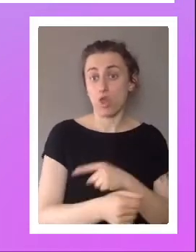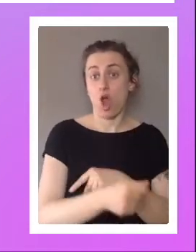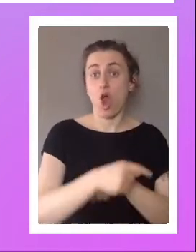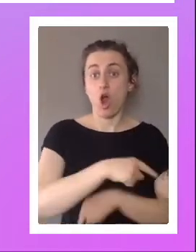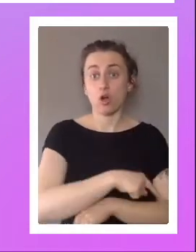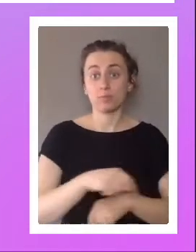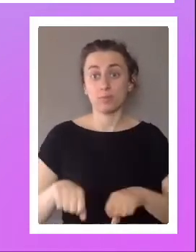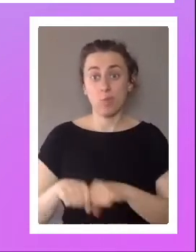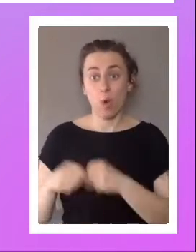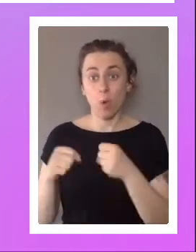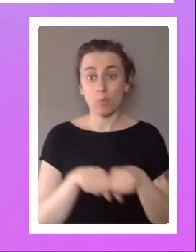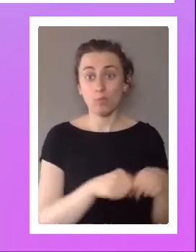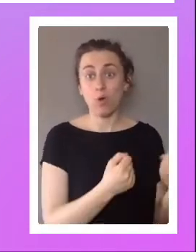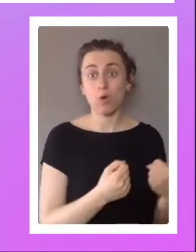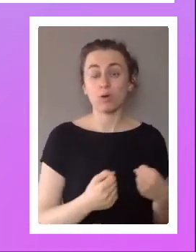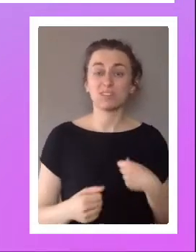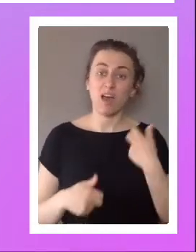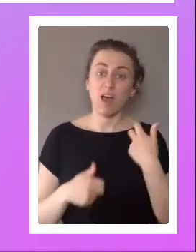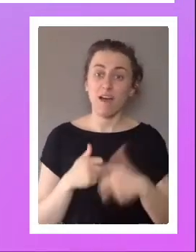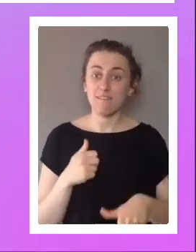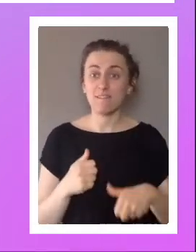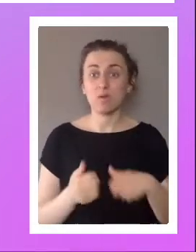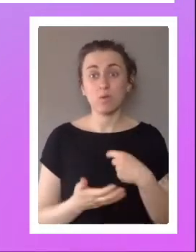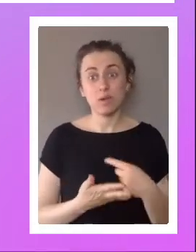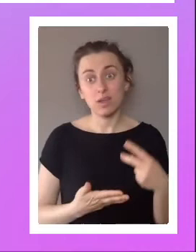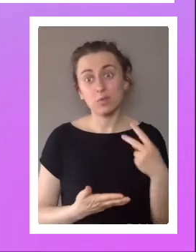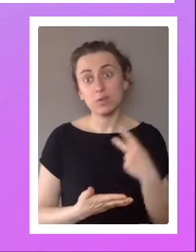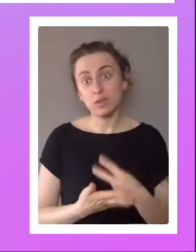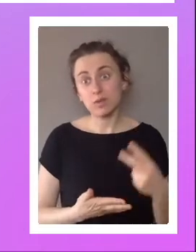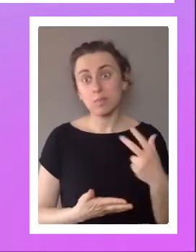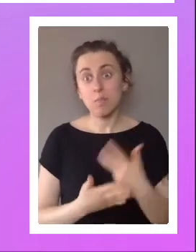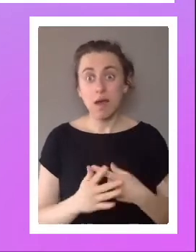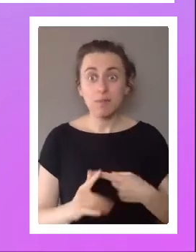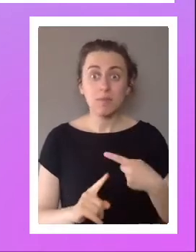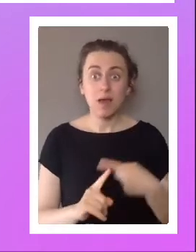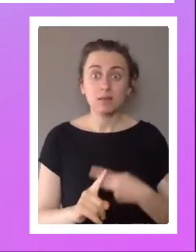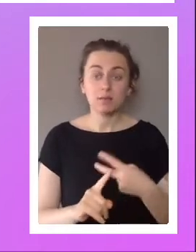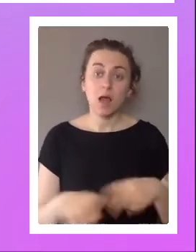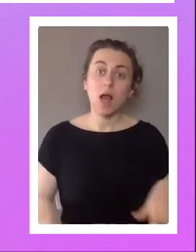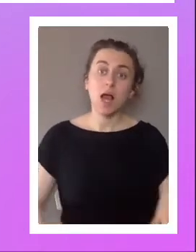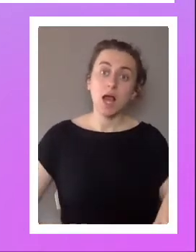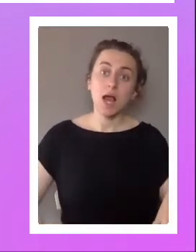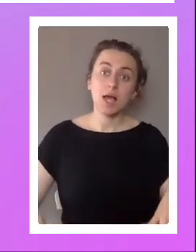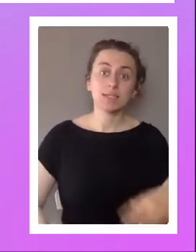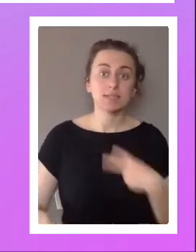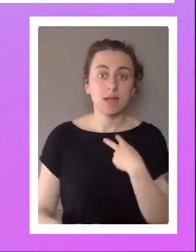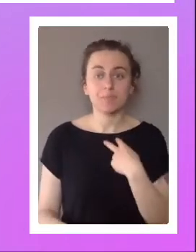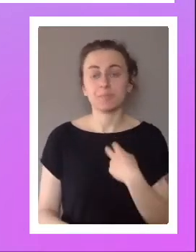if not months to recover from that. How about when you land from an airplane ride